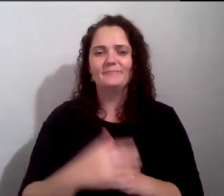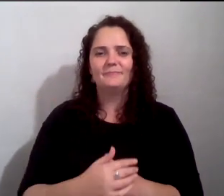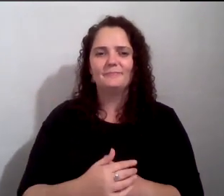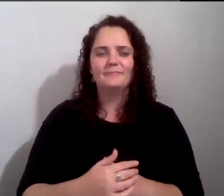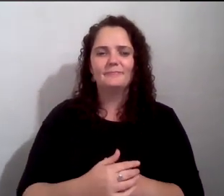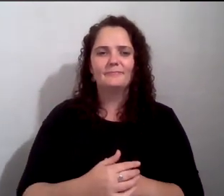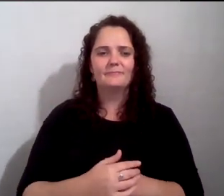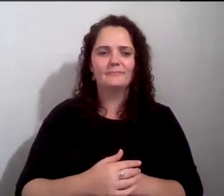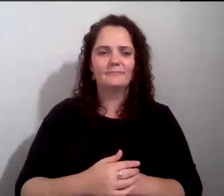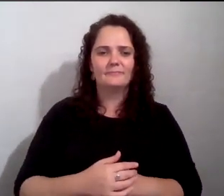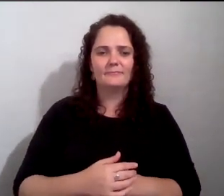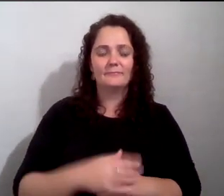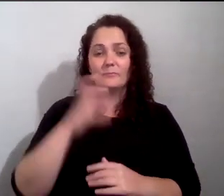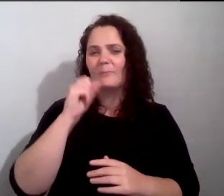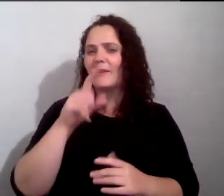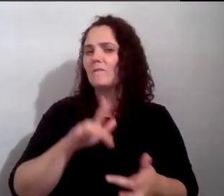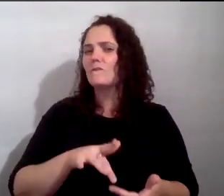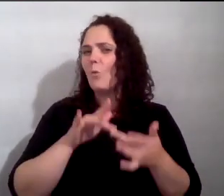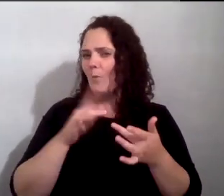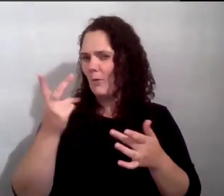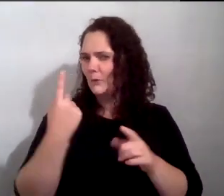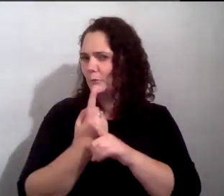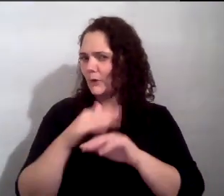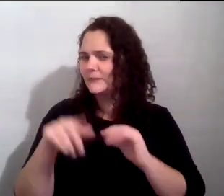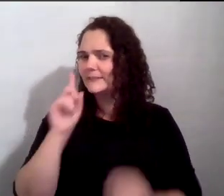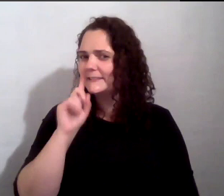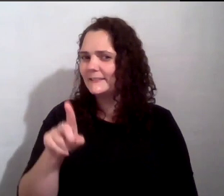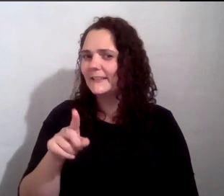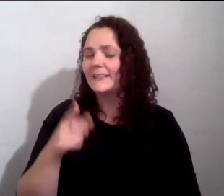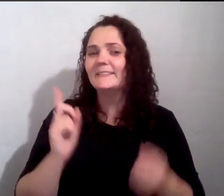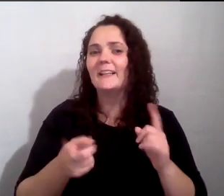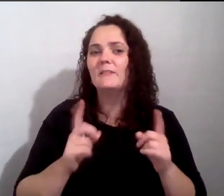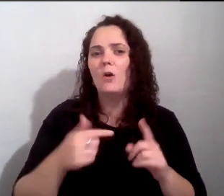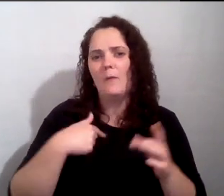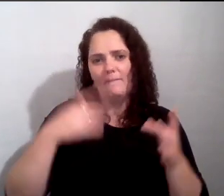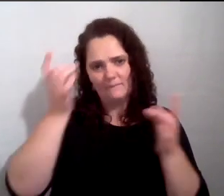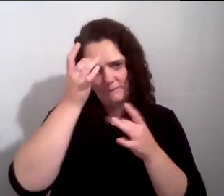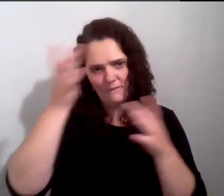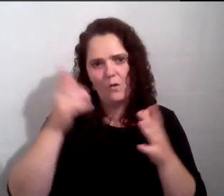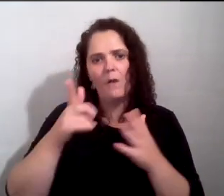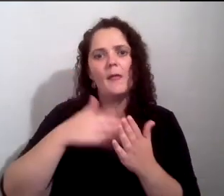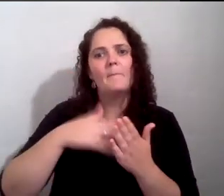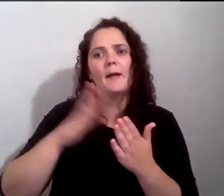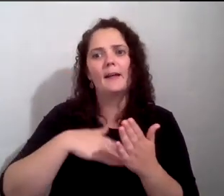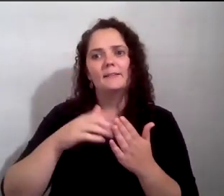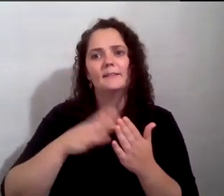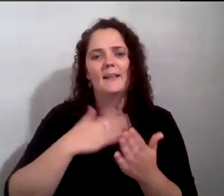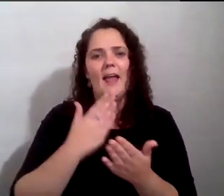And I think that was part of the formal thing too with these you know we talked about this yesterday, Angela, that we often forget the paintings are